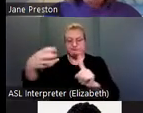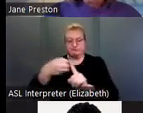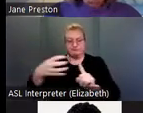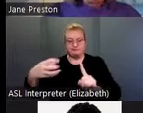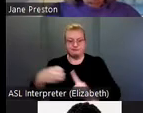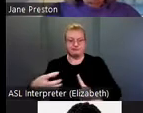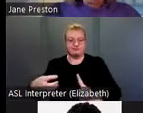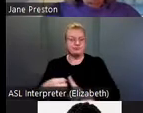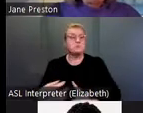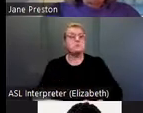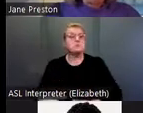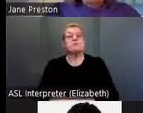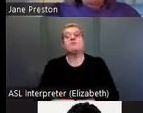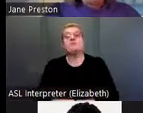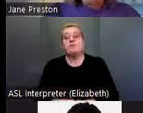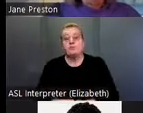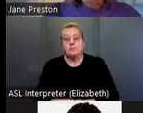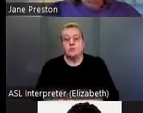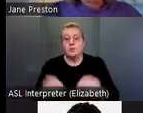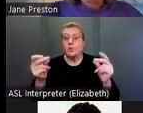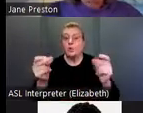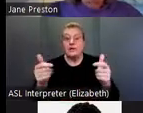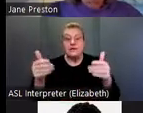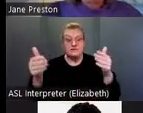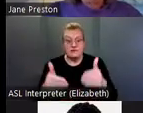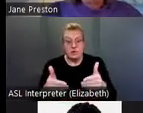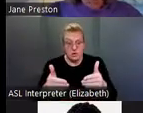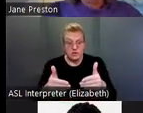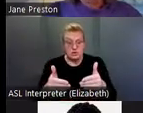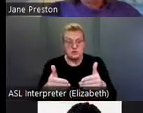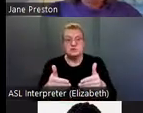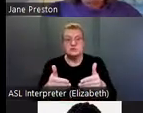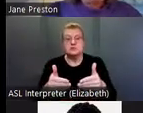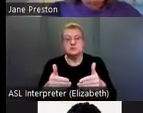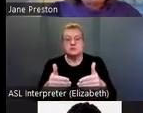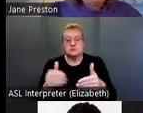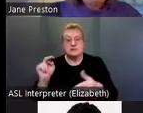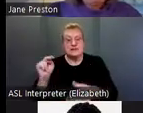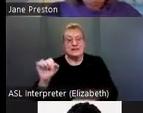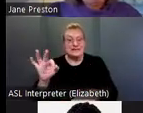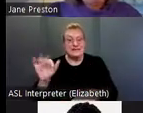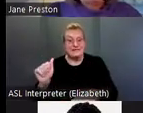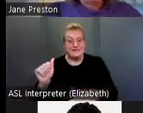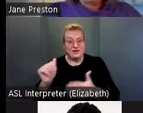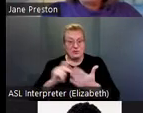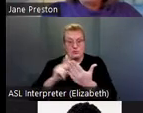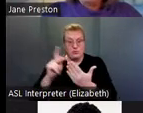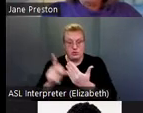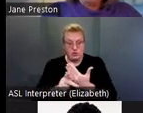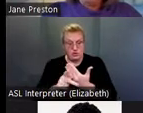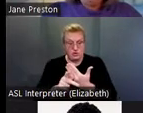But we'll quickly focus on the rundown of NEFA programs on the next slide.